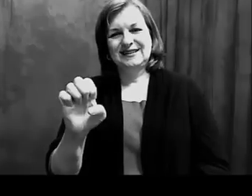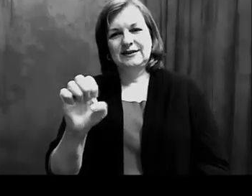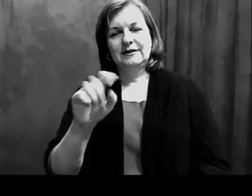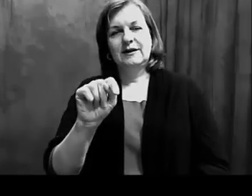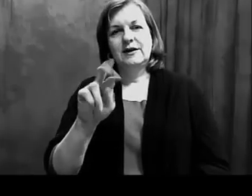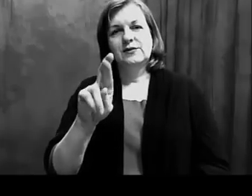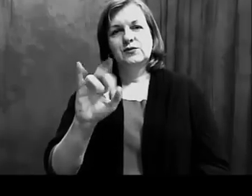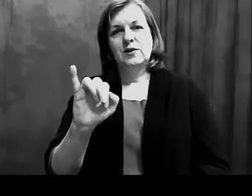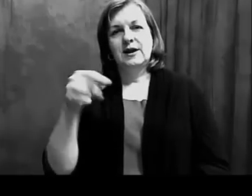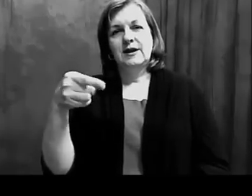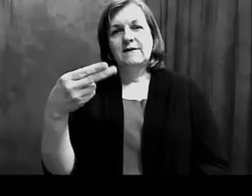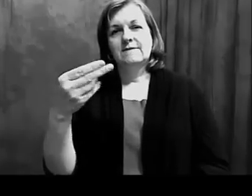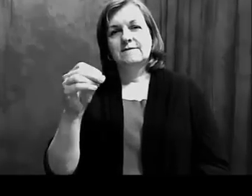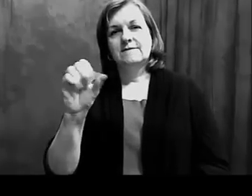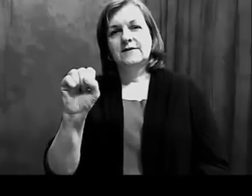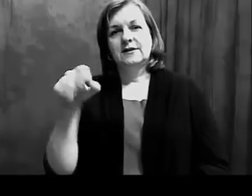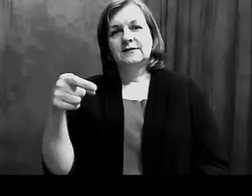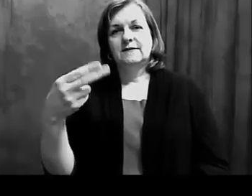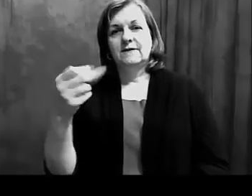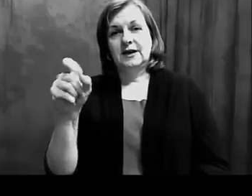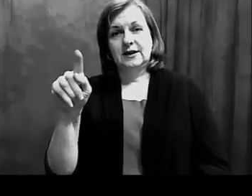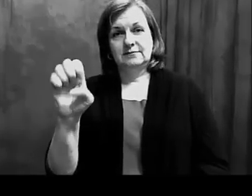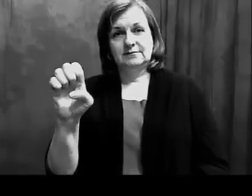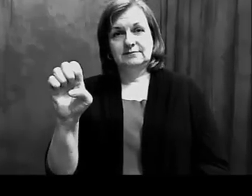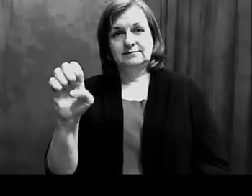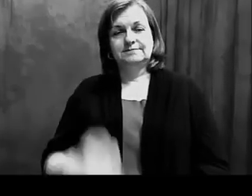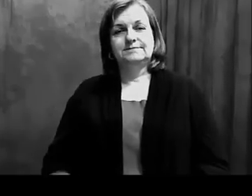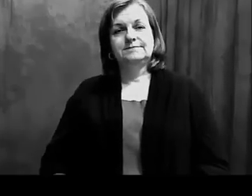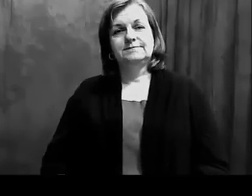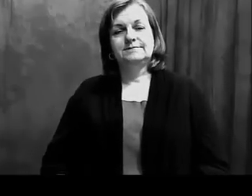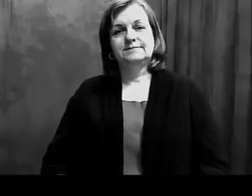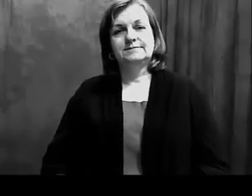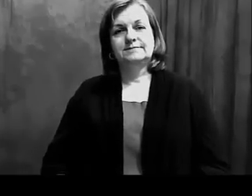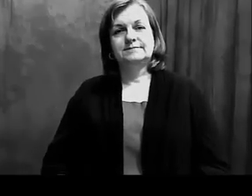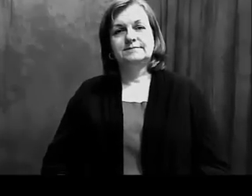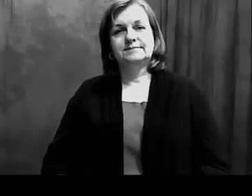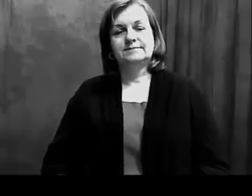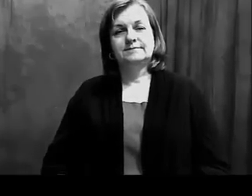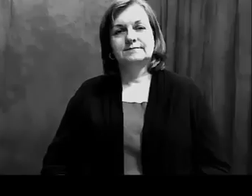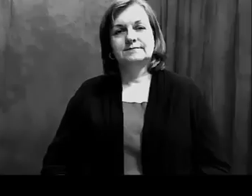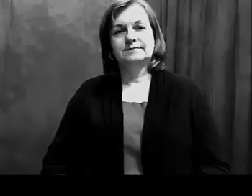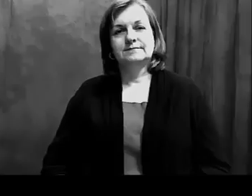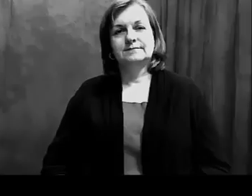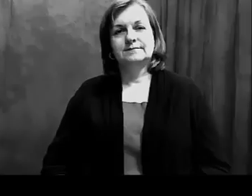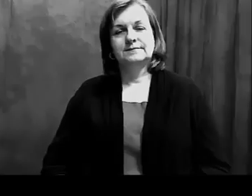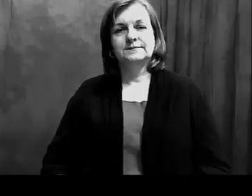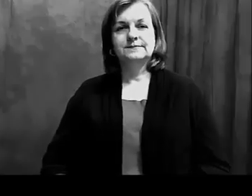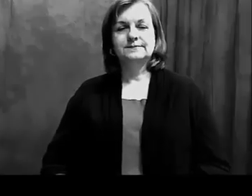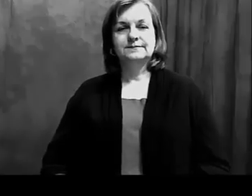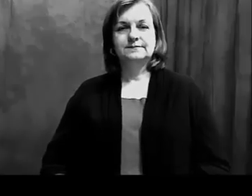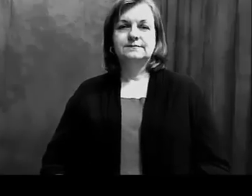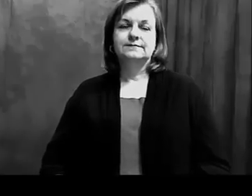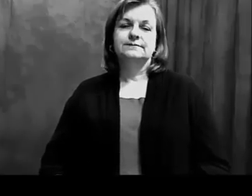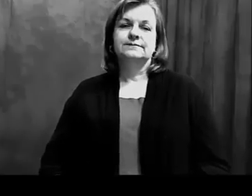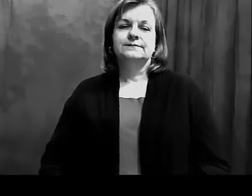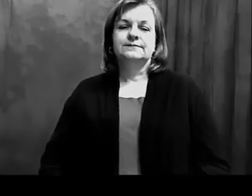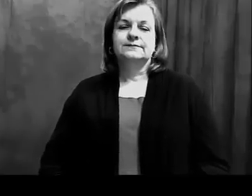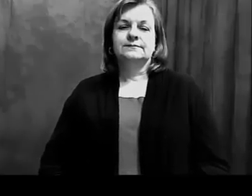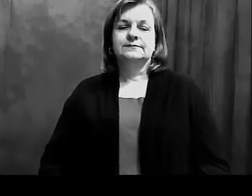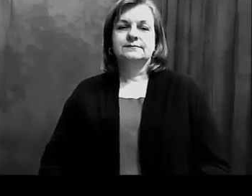triphosphate so the idea